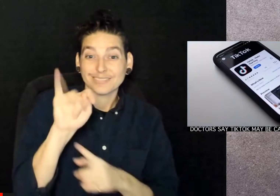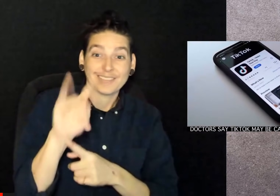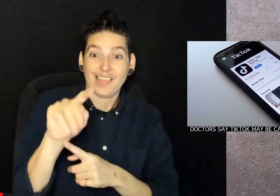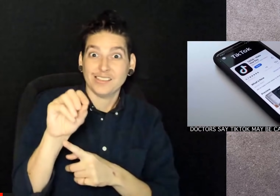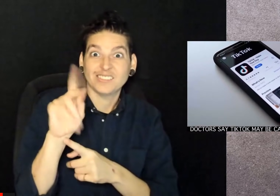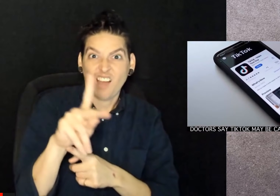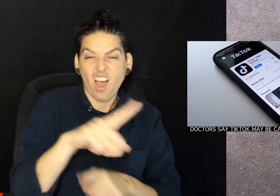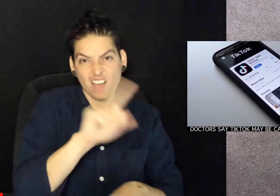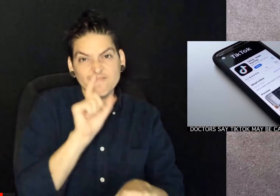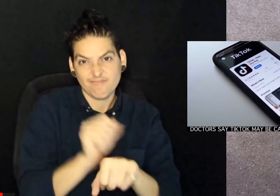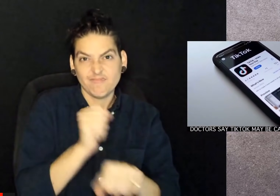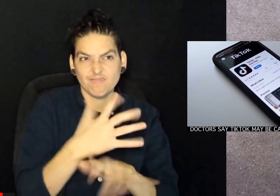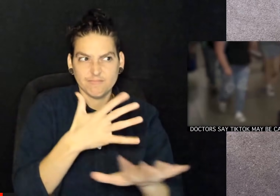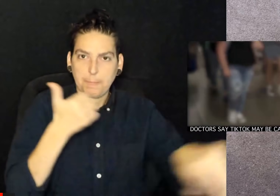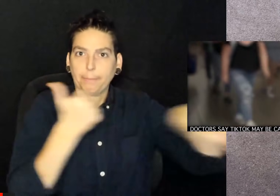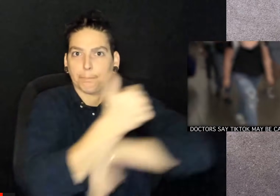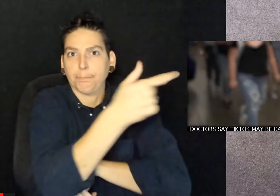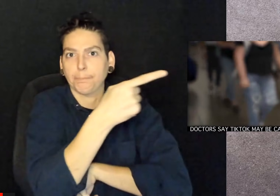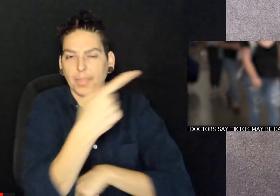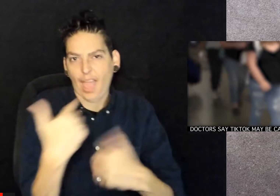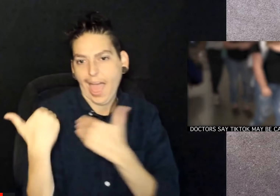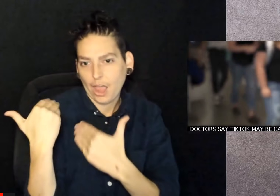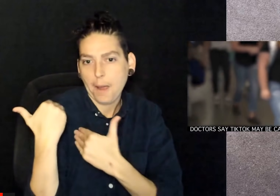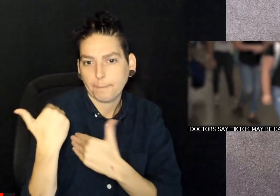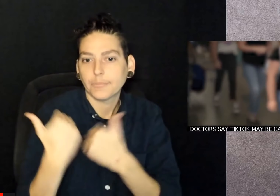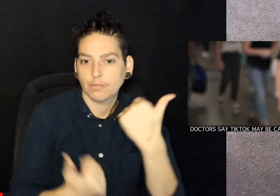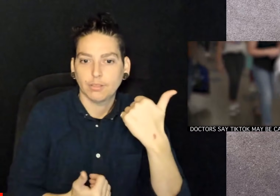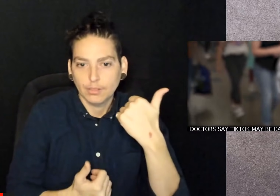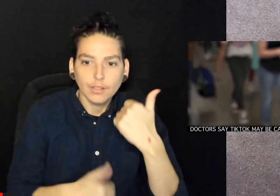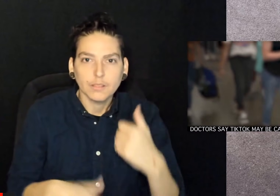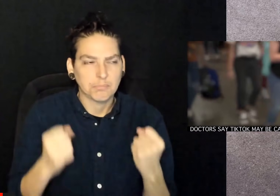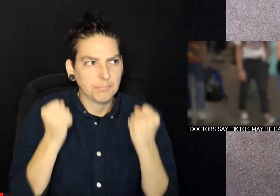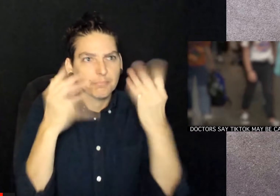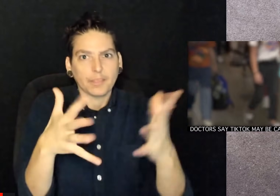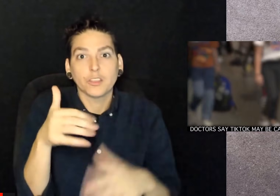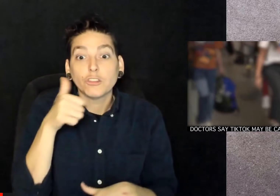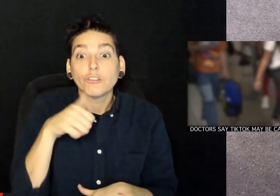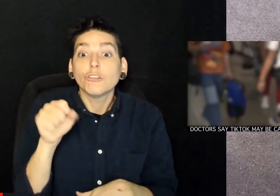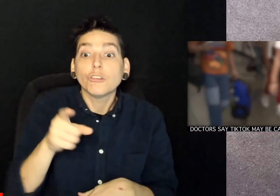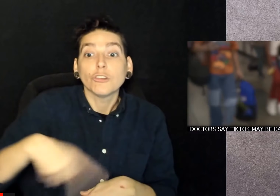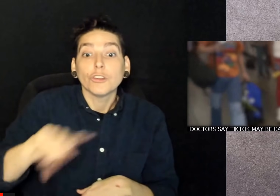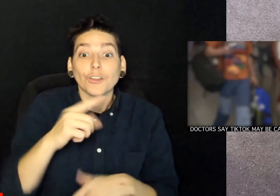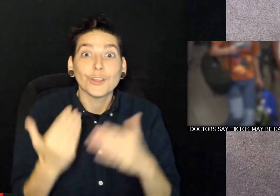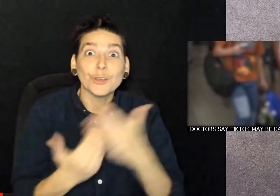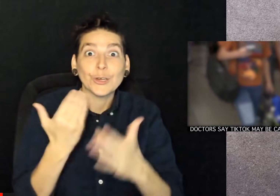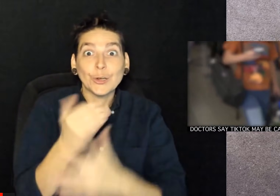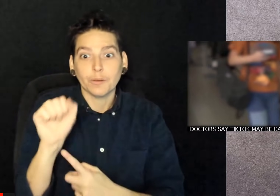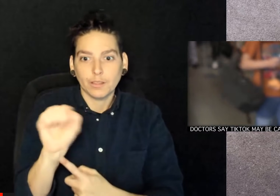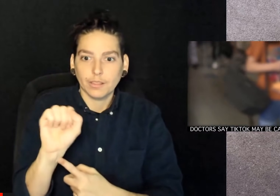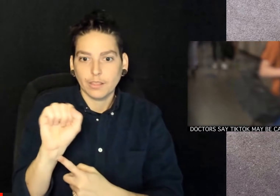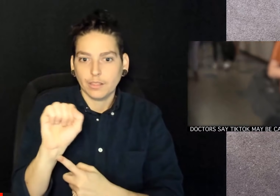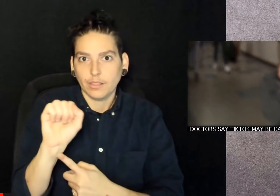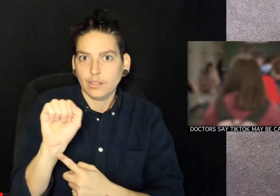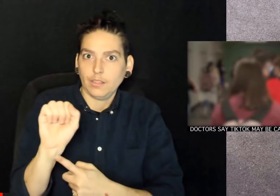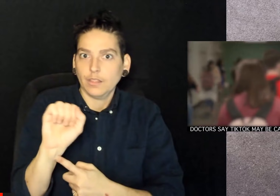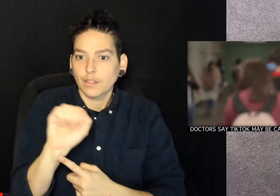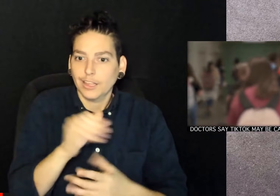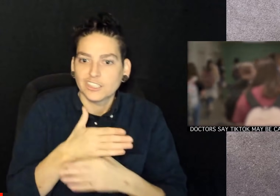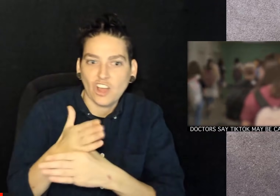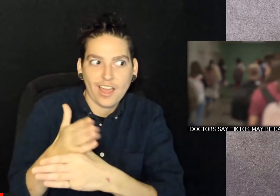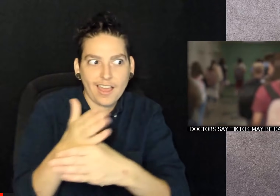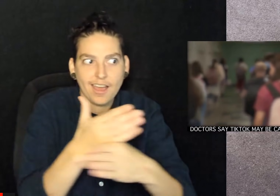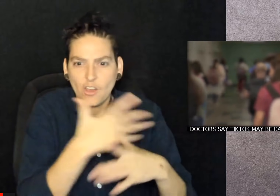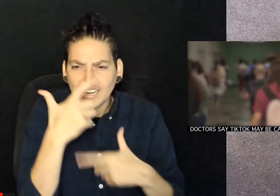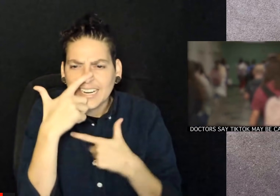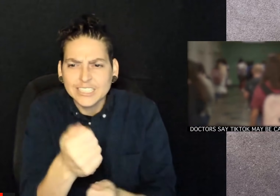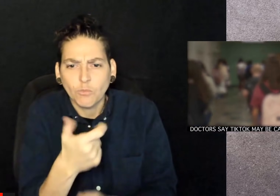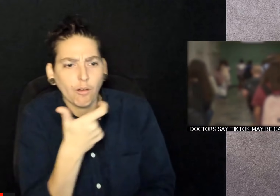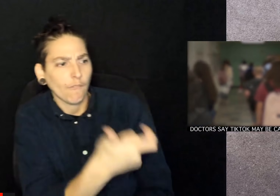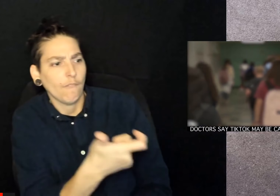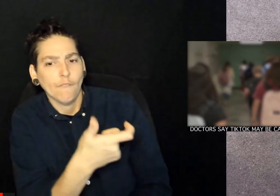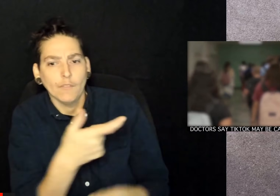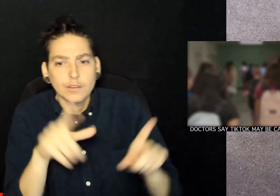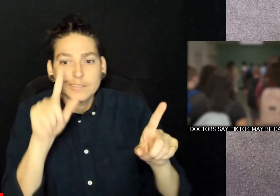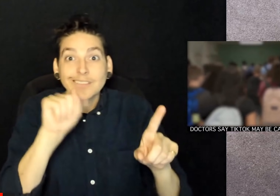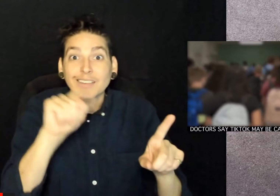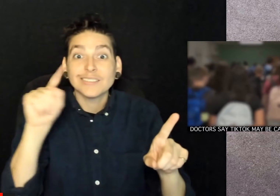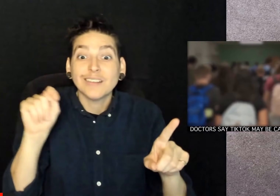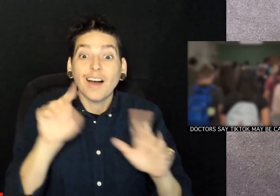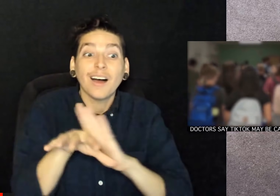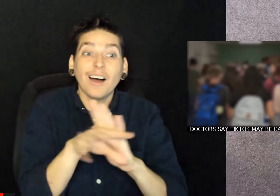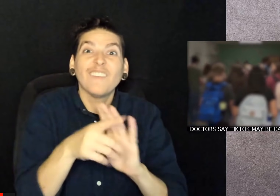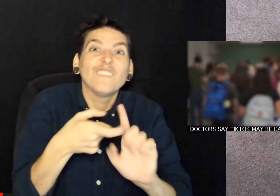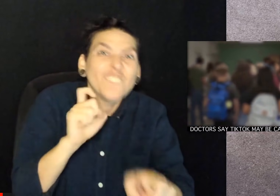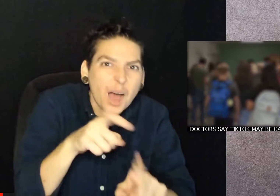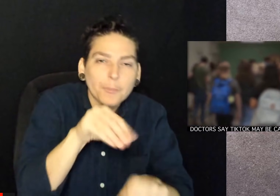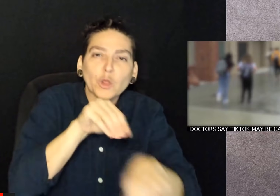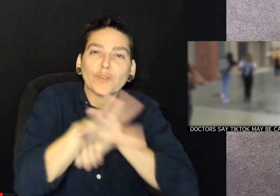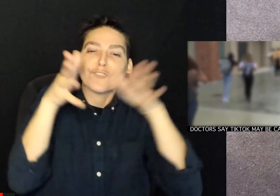may be to blame many of the girls with the new tics shared